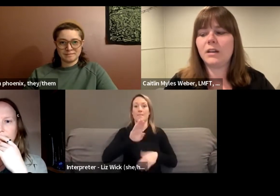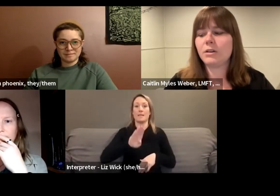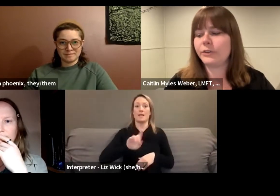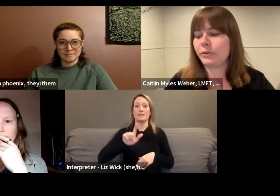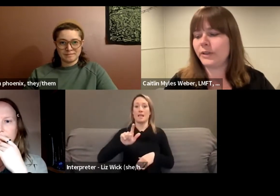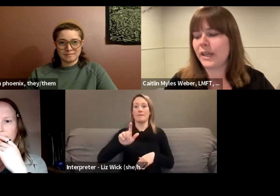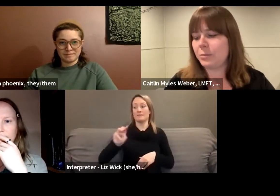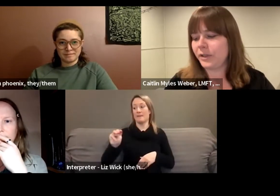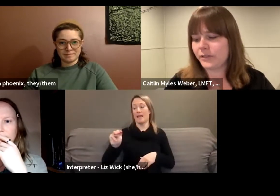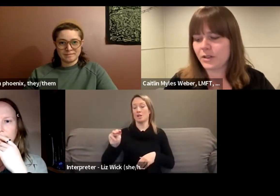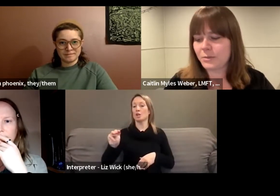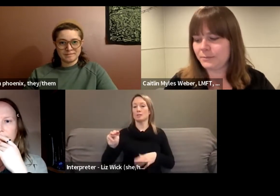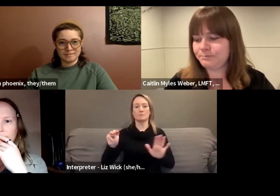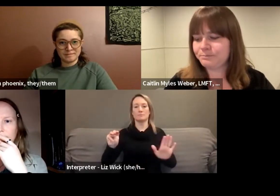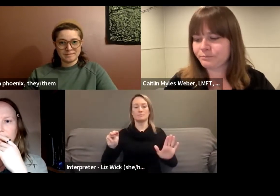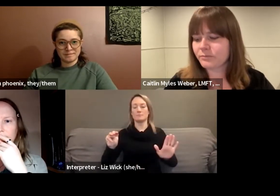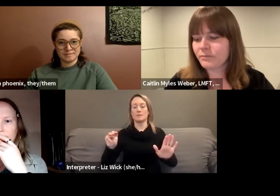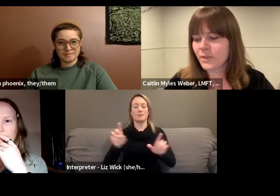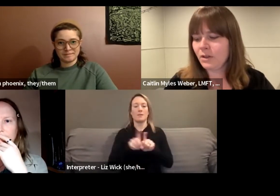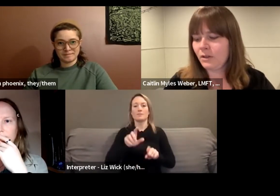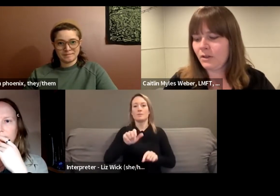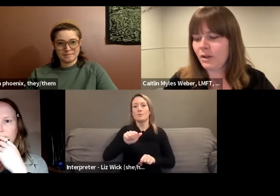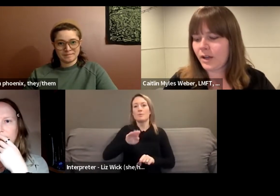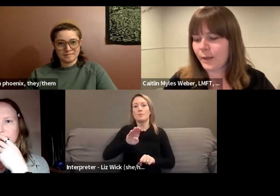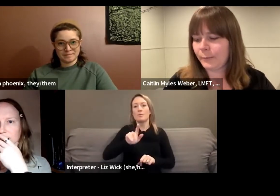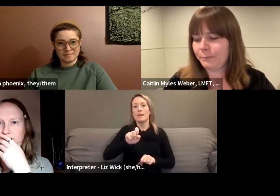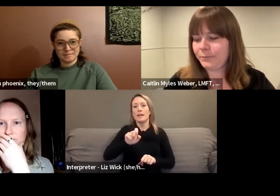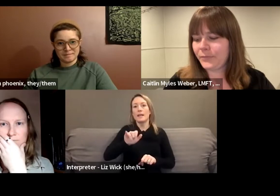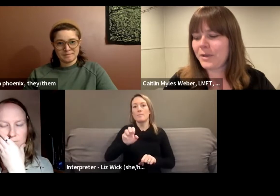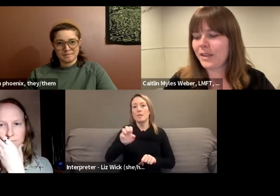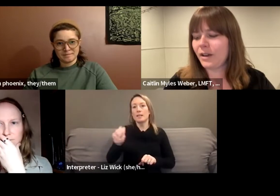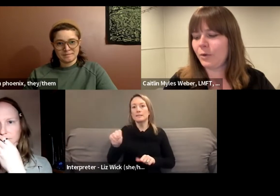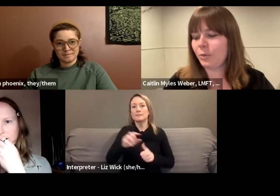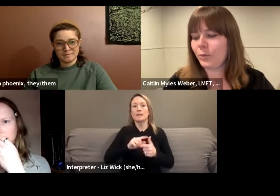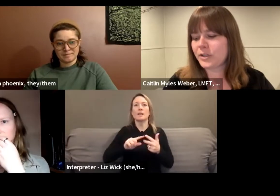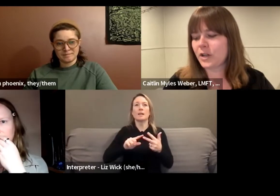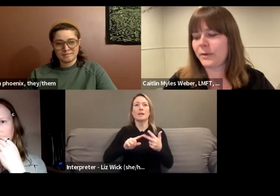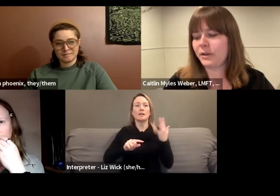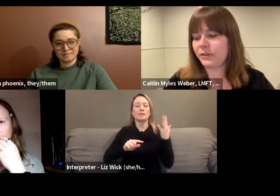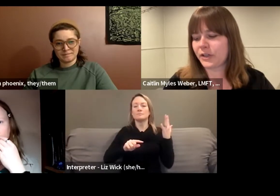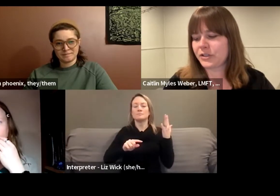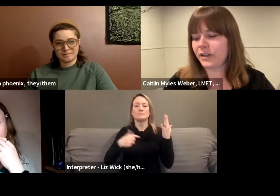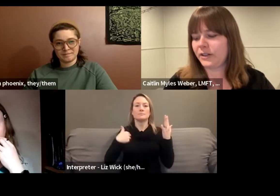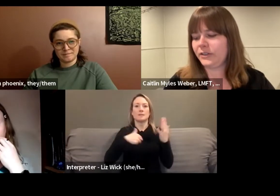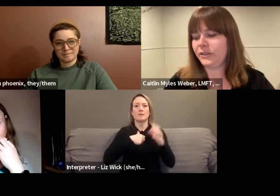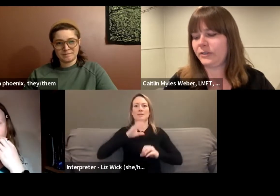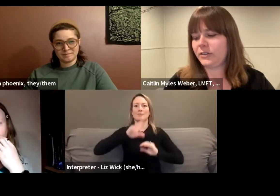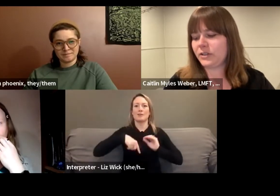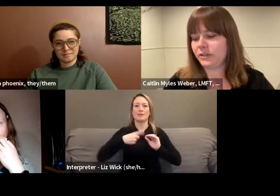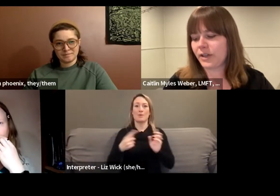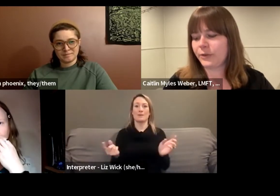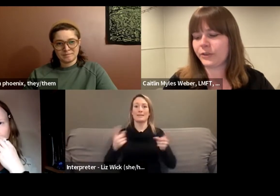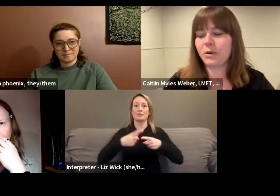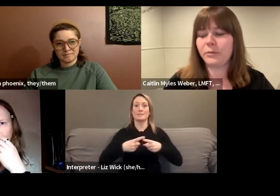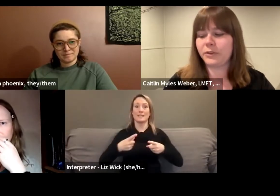And also like ableism and I mean we could talk about intersectionalities till the cows come home.